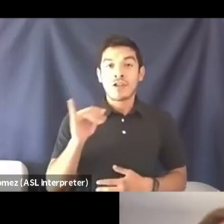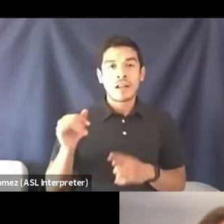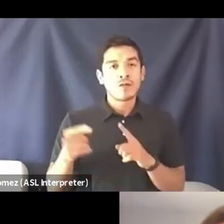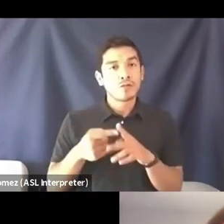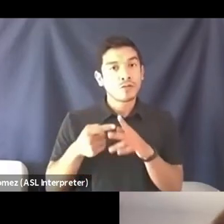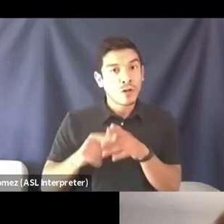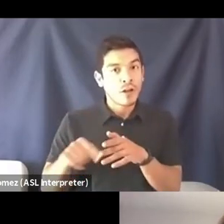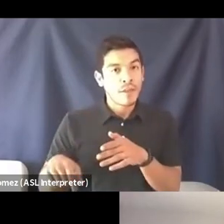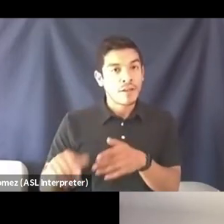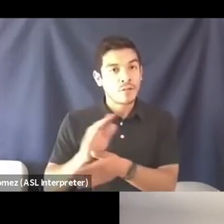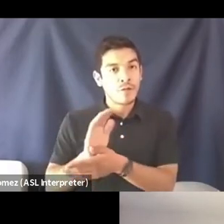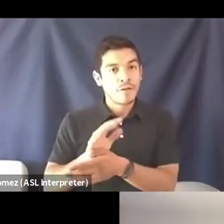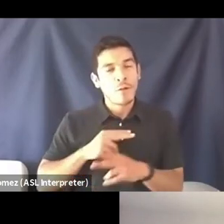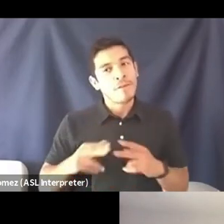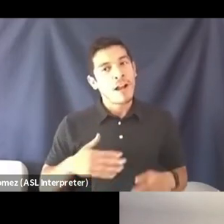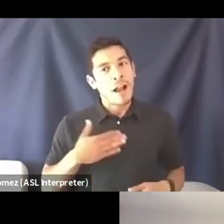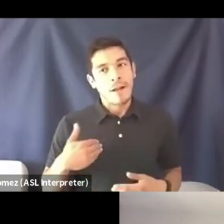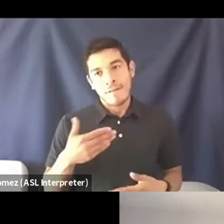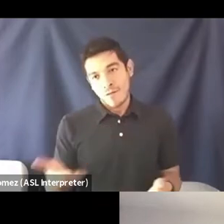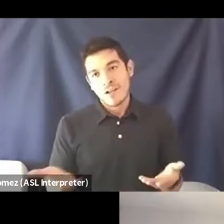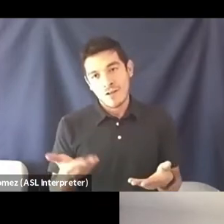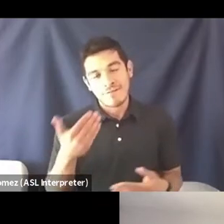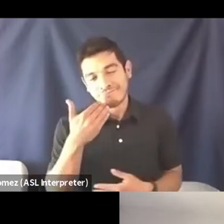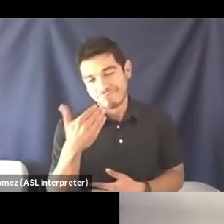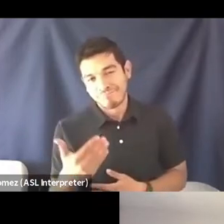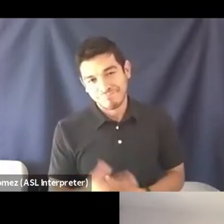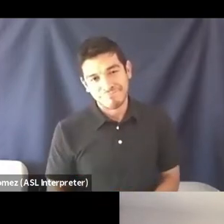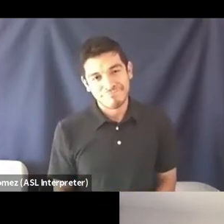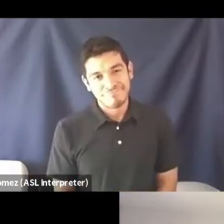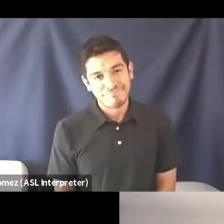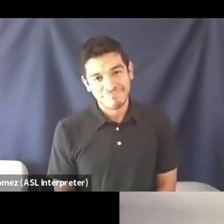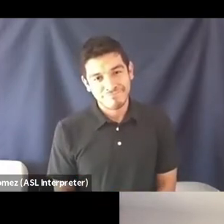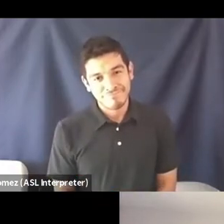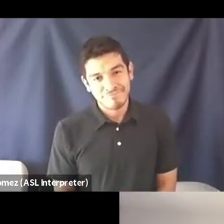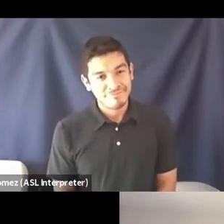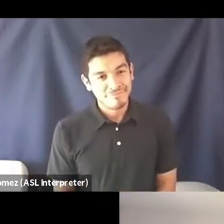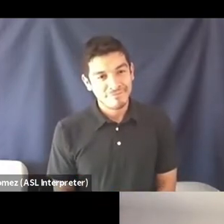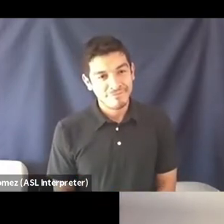So we're really happy to have you here, Brent. Okay, everybody unmute.